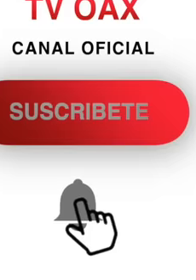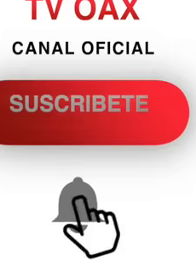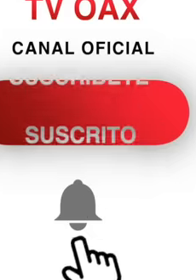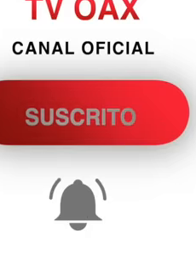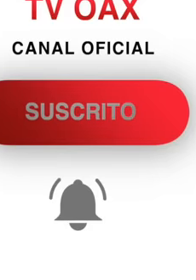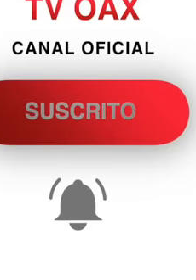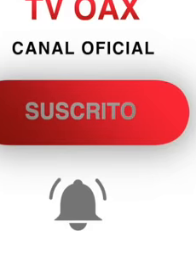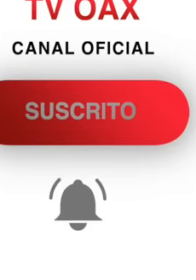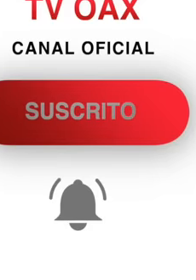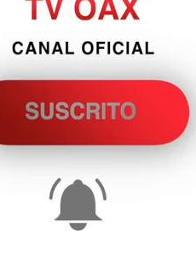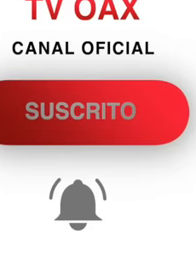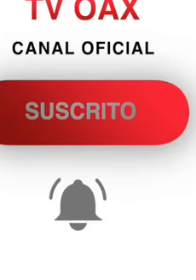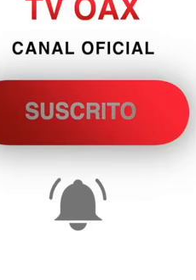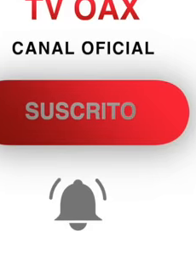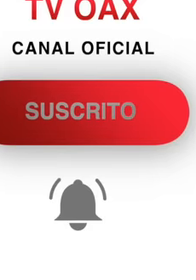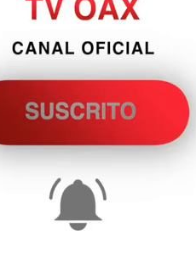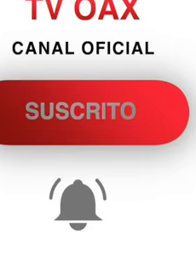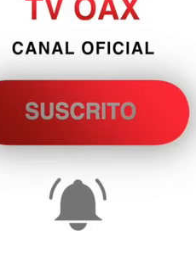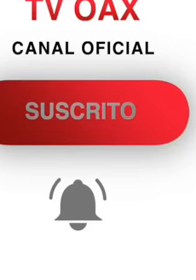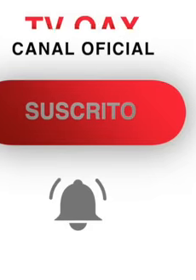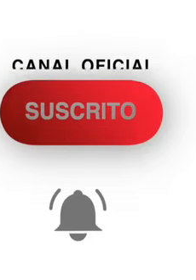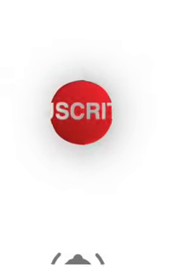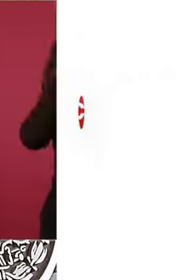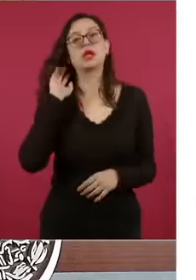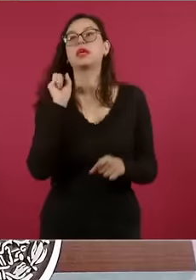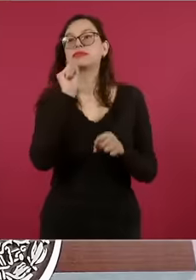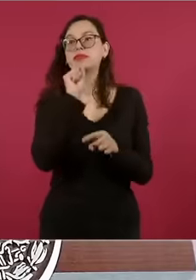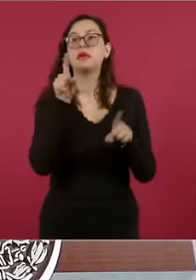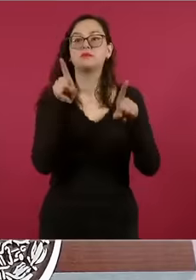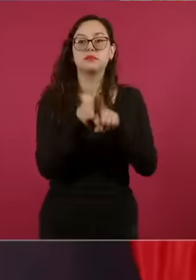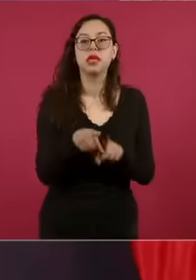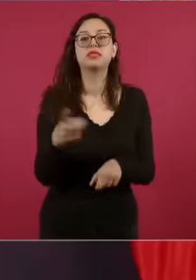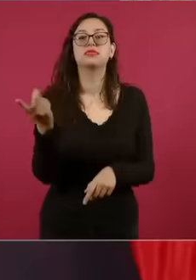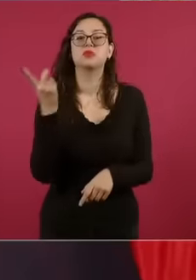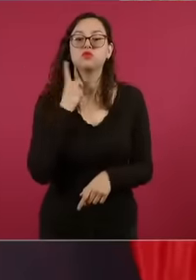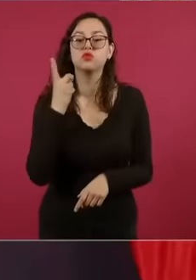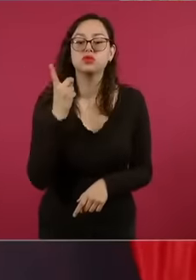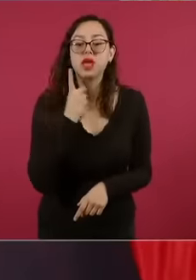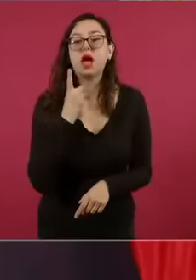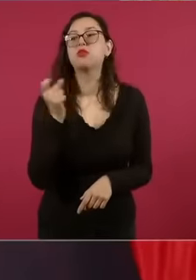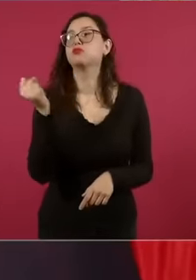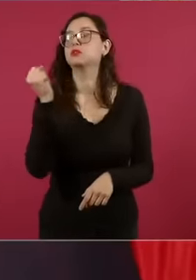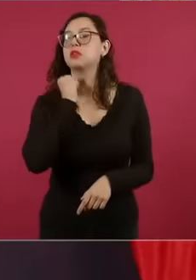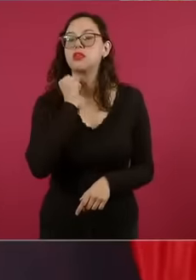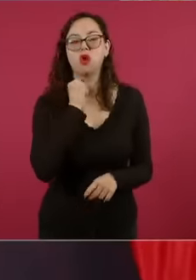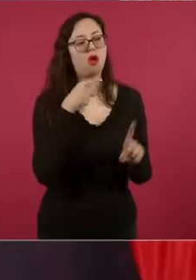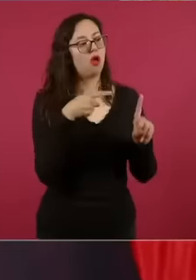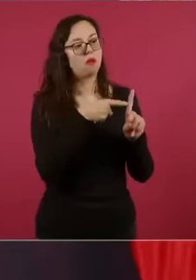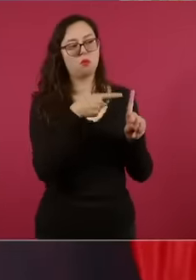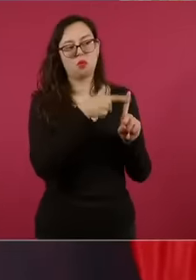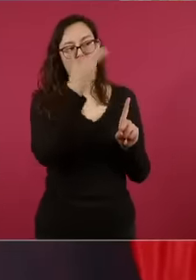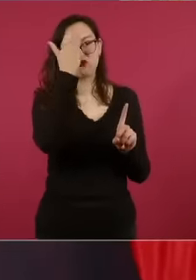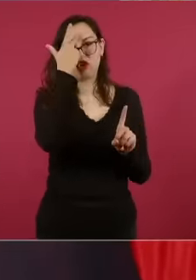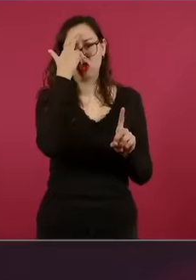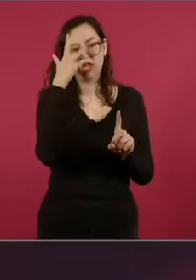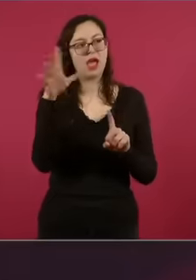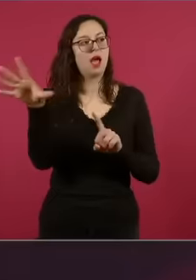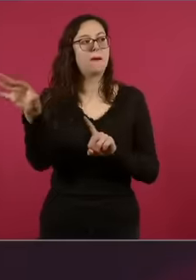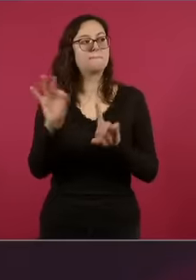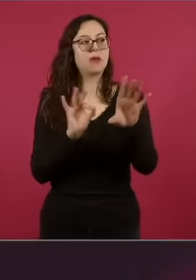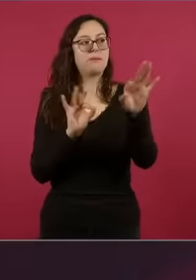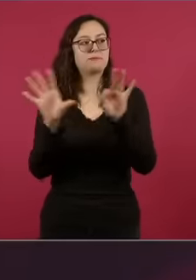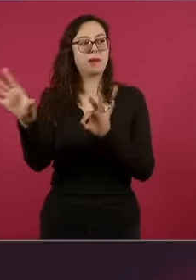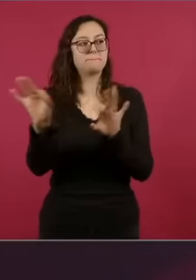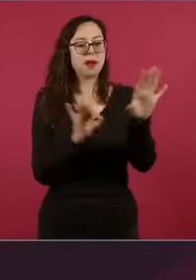and in advance it was known who was going to be a deputy who was going to be a senator but that's how it was after